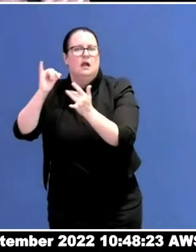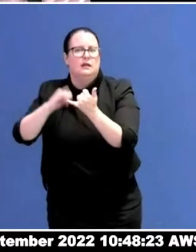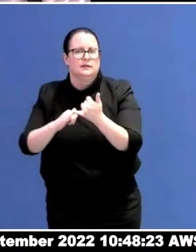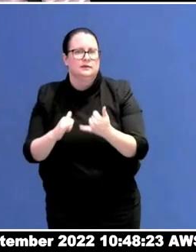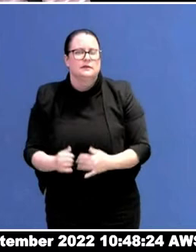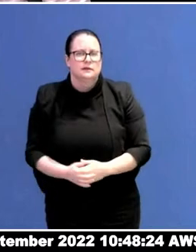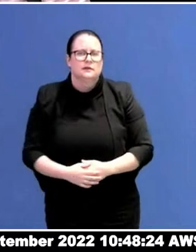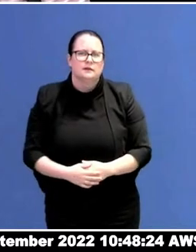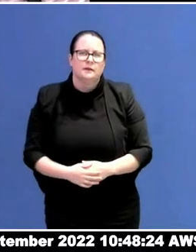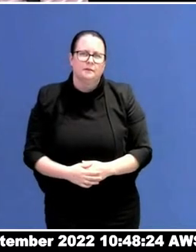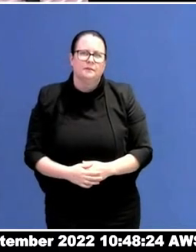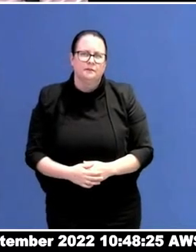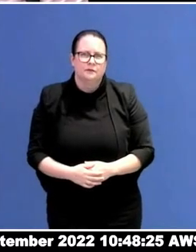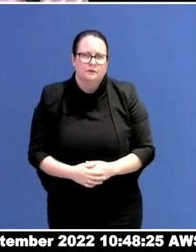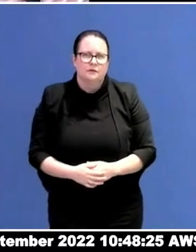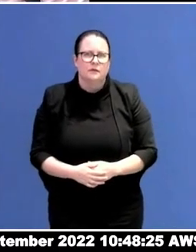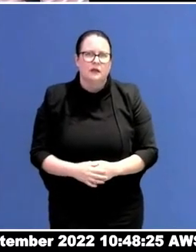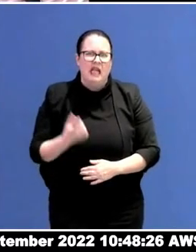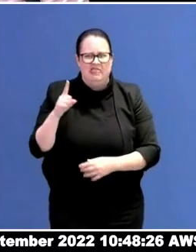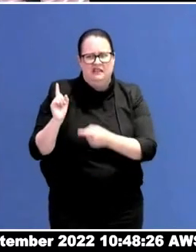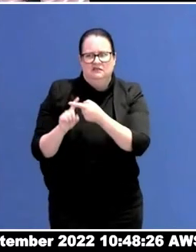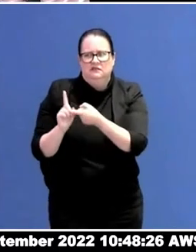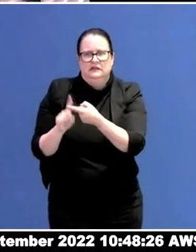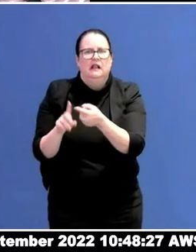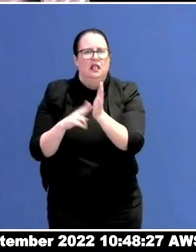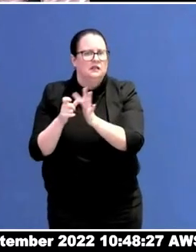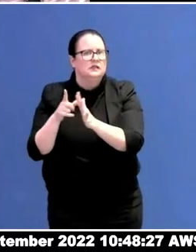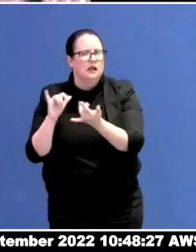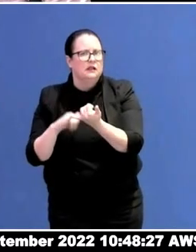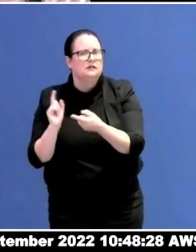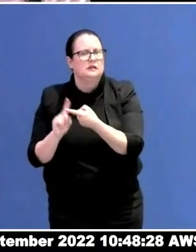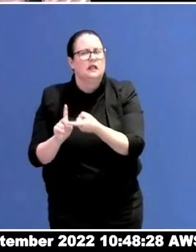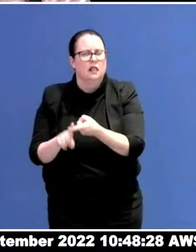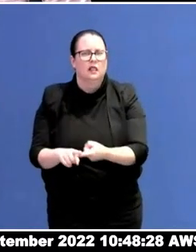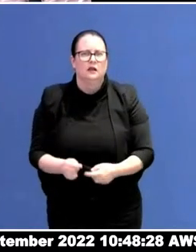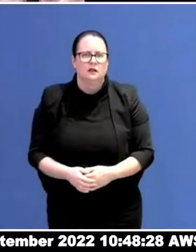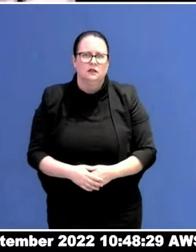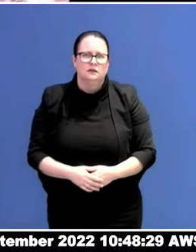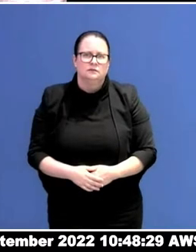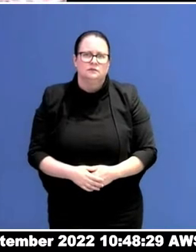And, yes, obviously that's been ongoing and, yes, with regular reviews.